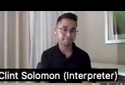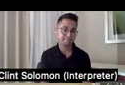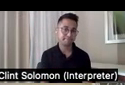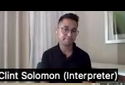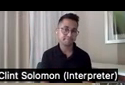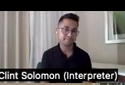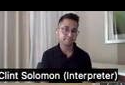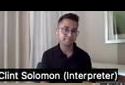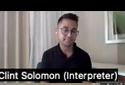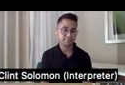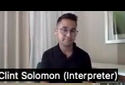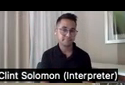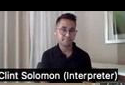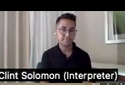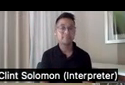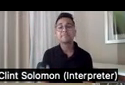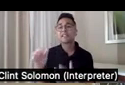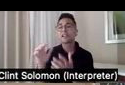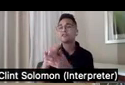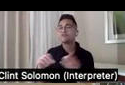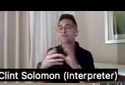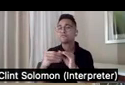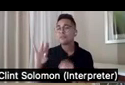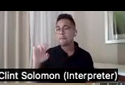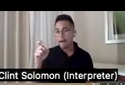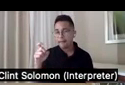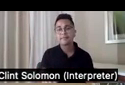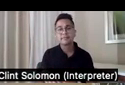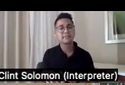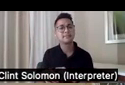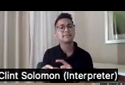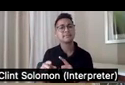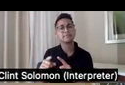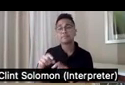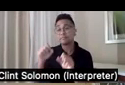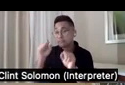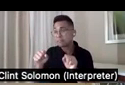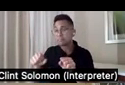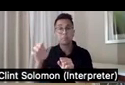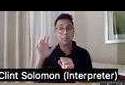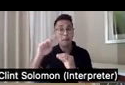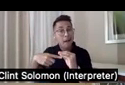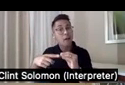so so story boxes then in review can be about a lived experience in which case they would be